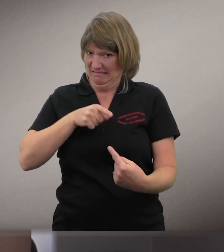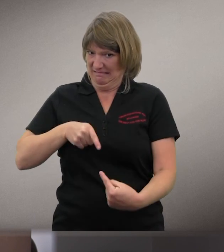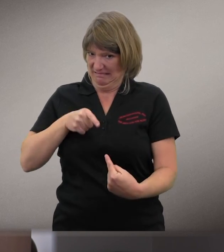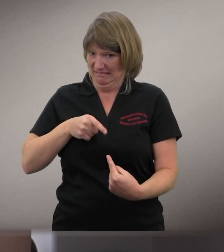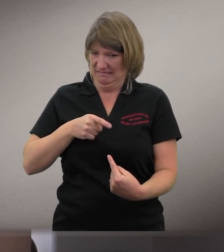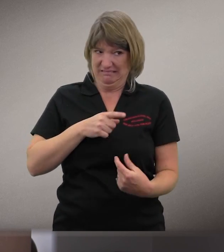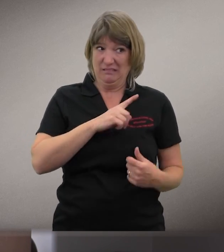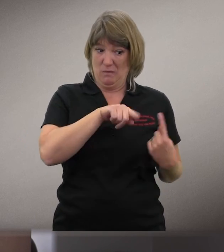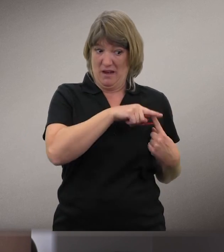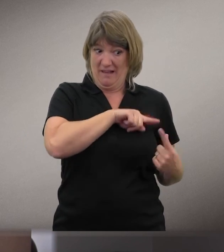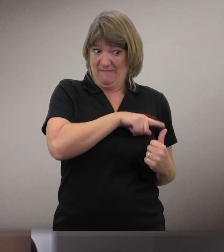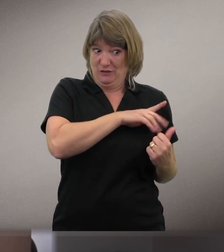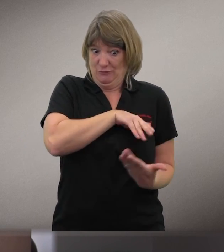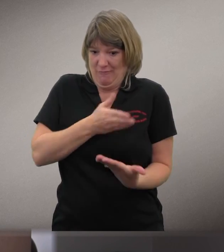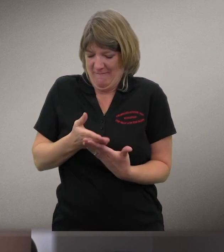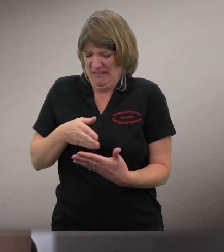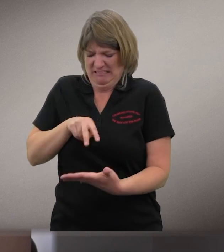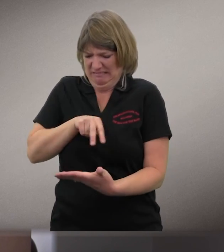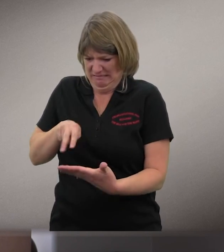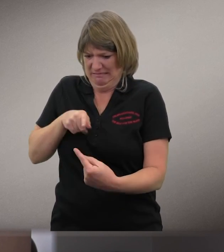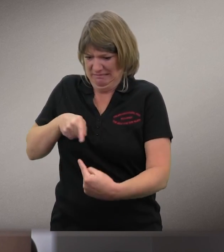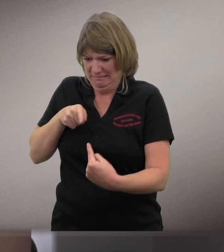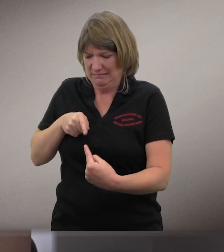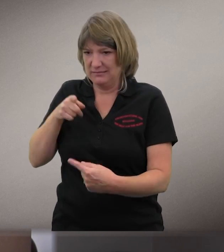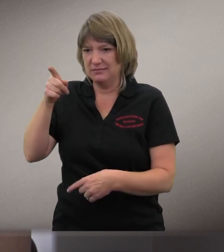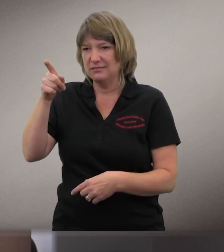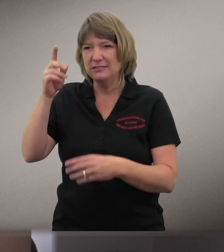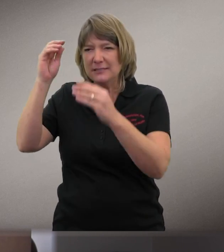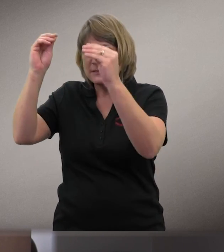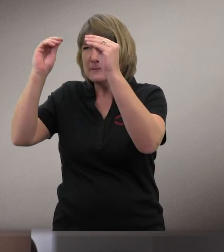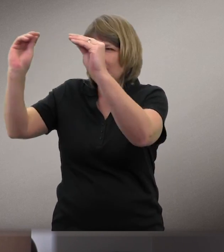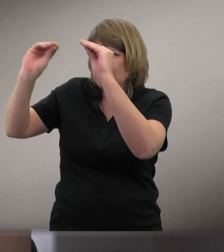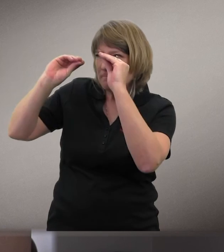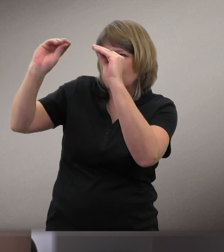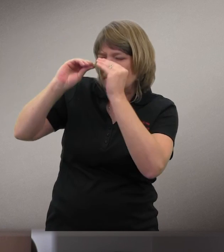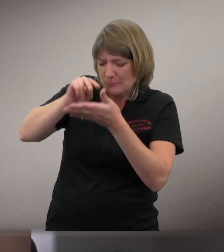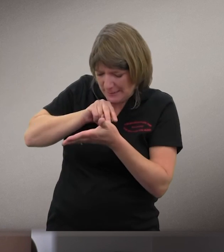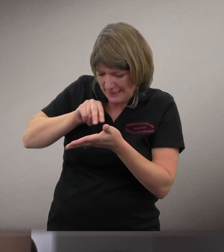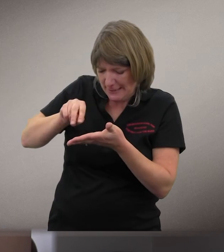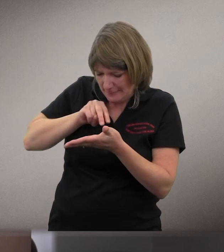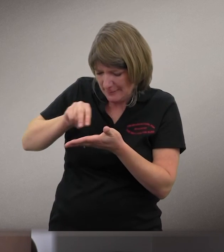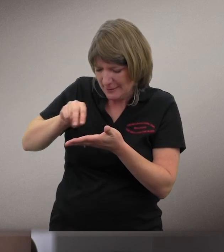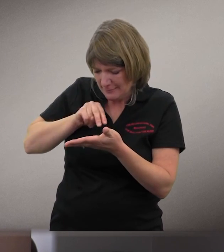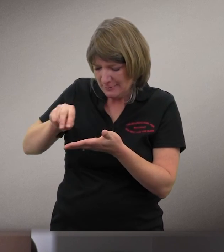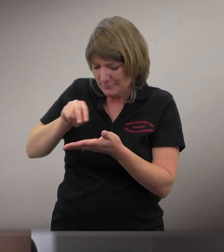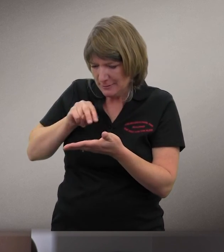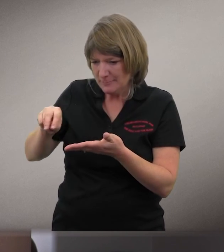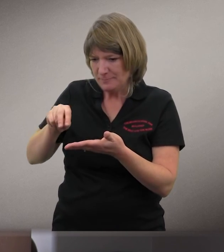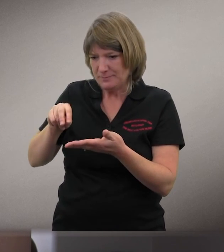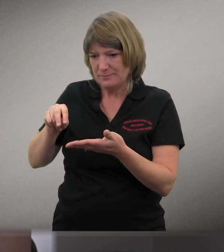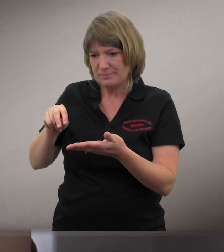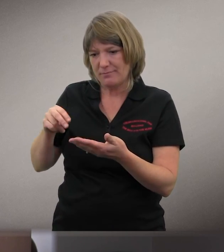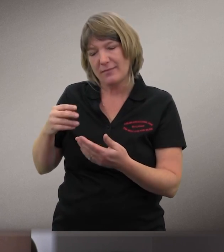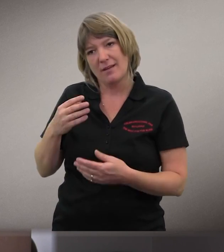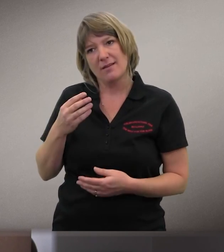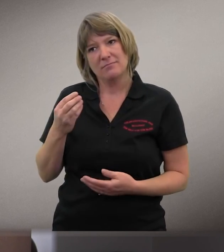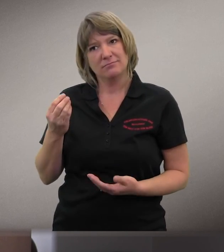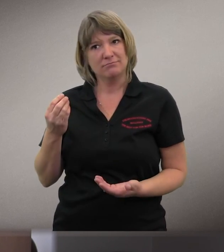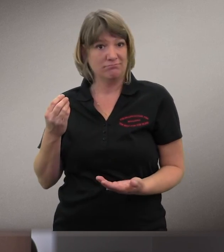when I first came here and so the teachers were really into teaching me how to read.